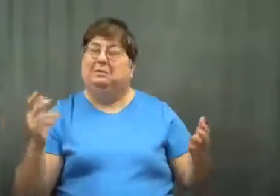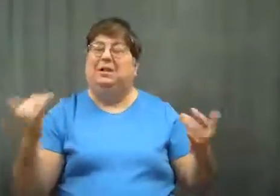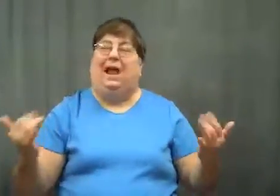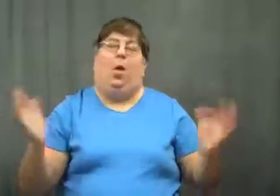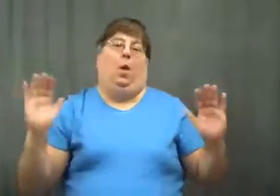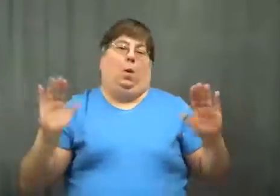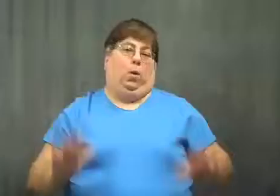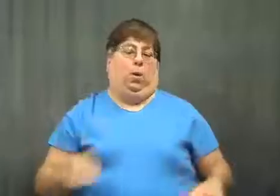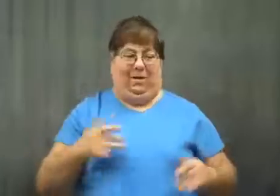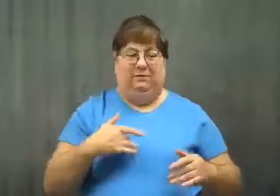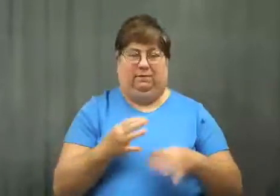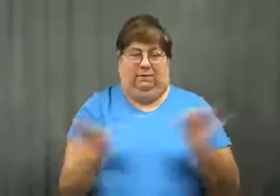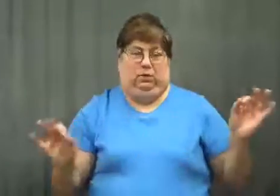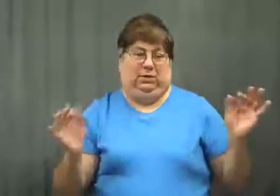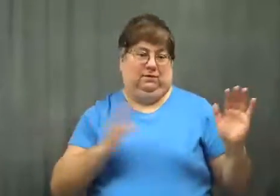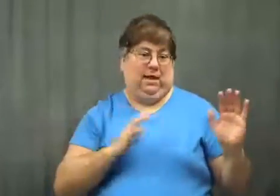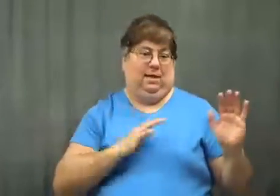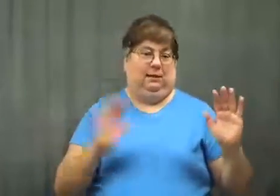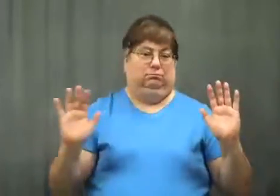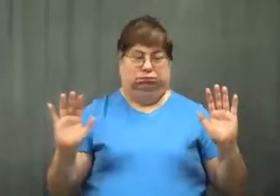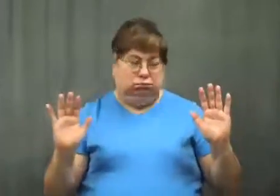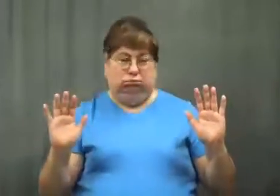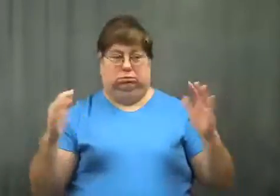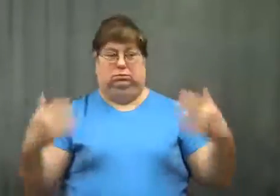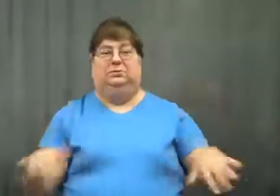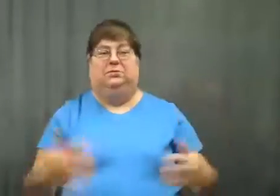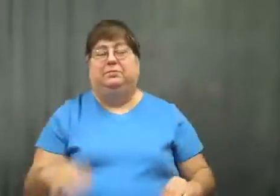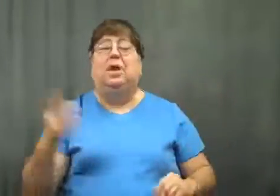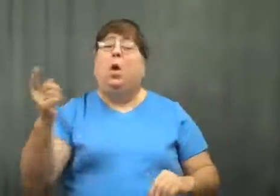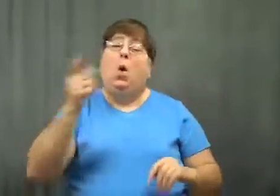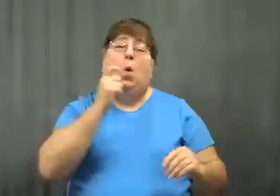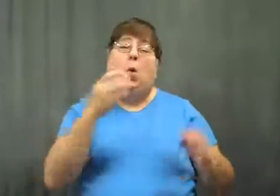They were free to go and not worry about being detained.